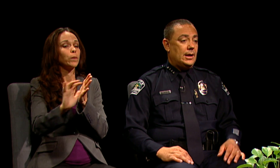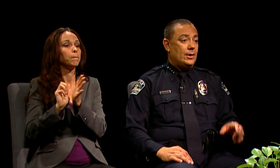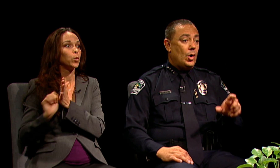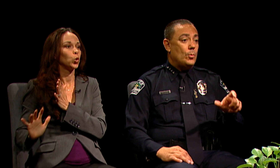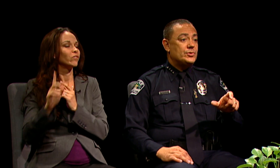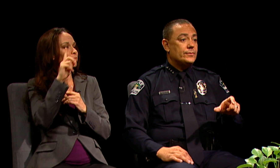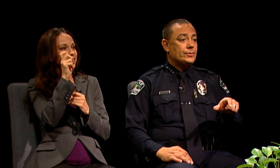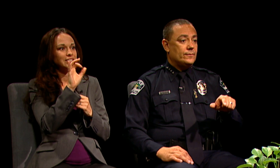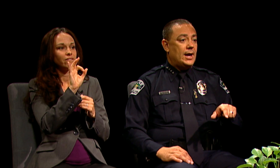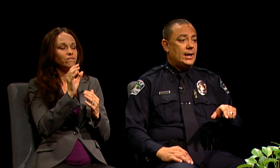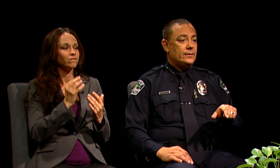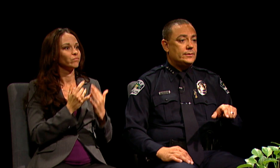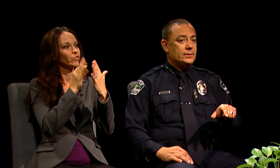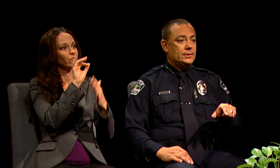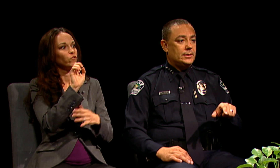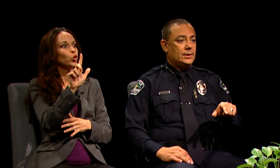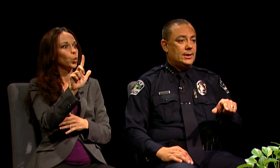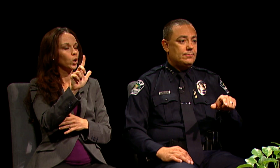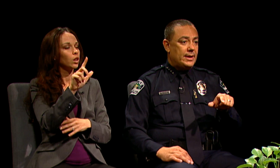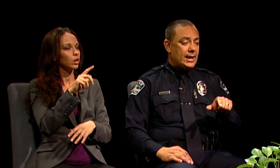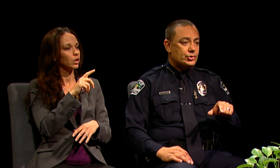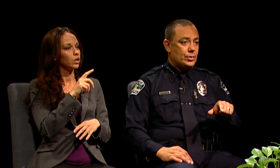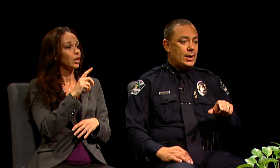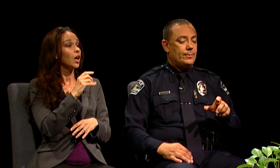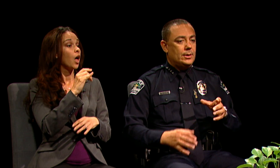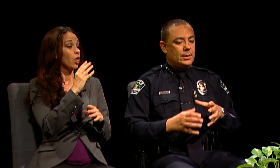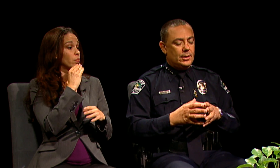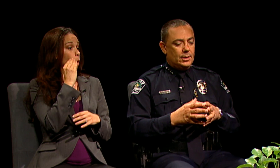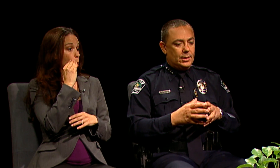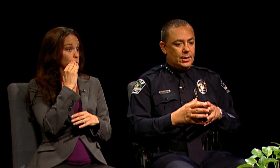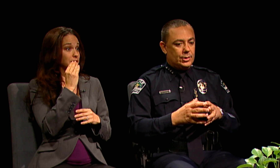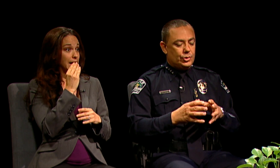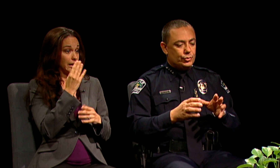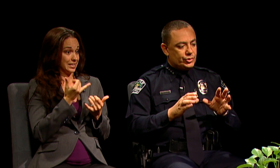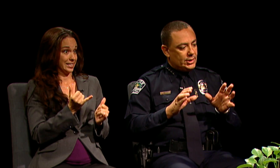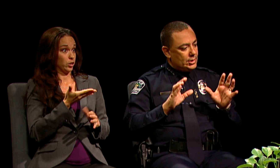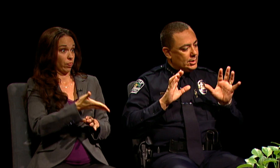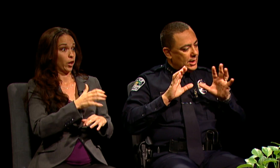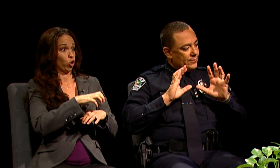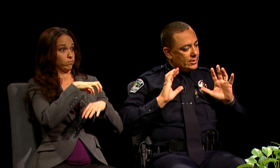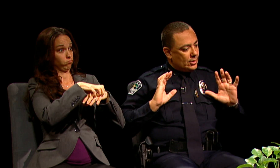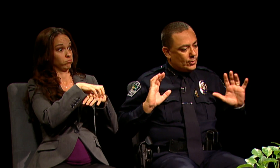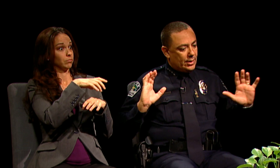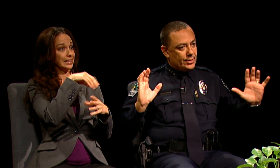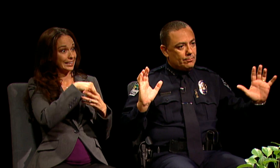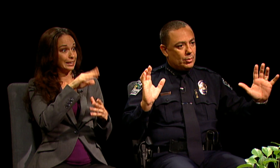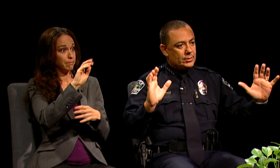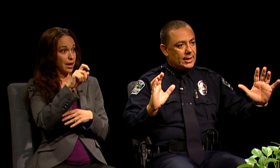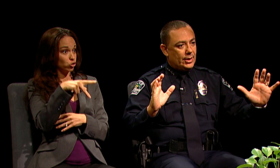AND THE HOMES THAT HAVE SURVIVED IN BASTROP, YOU'LL SEE EVERYTHING AROUND THEM BURNT DOWN